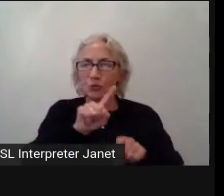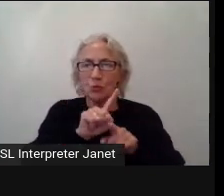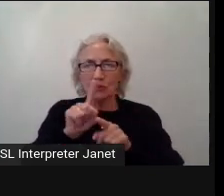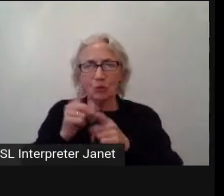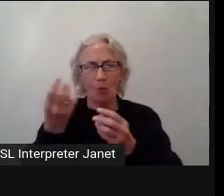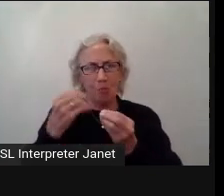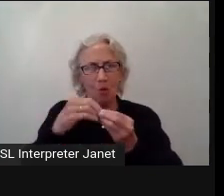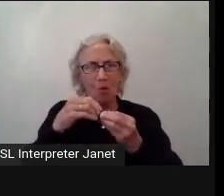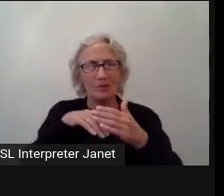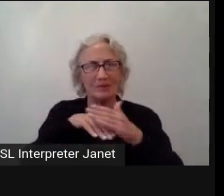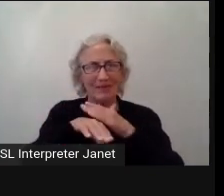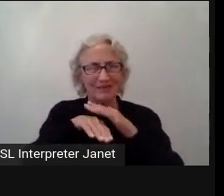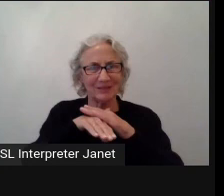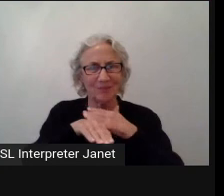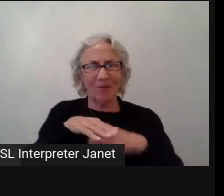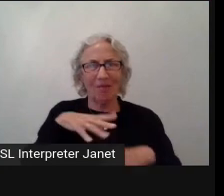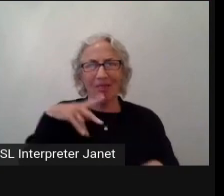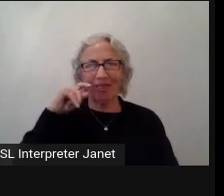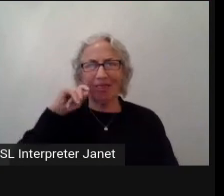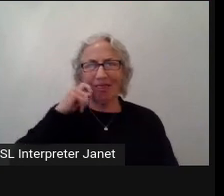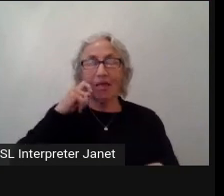Finally, we have a fork.